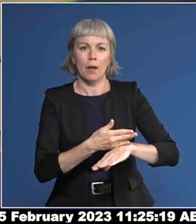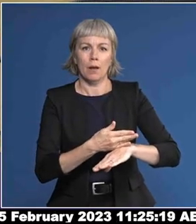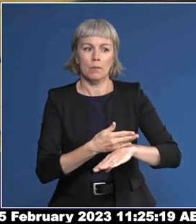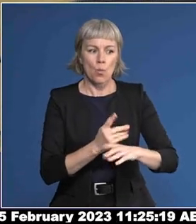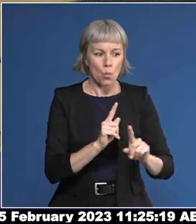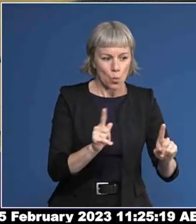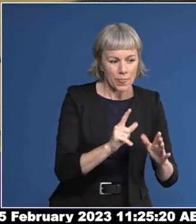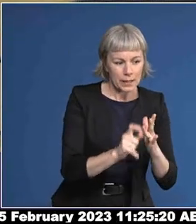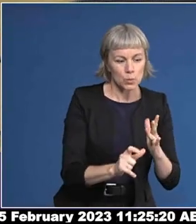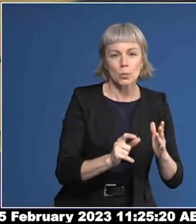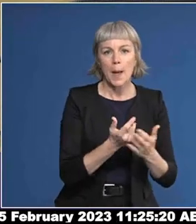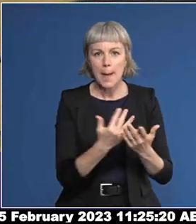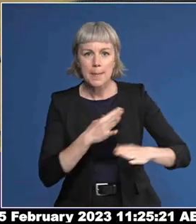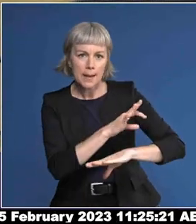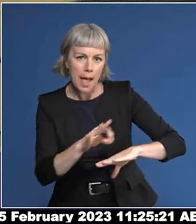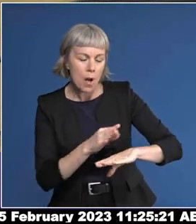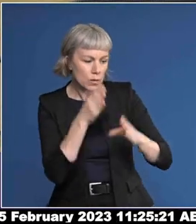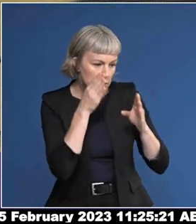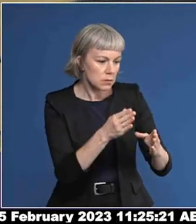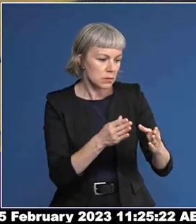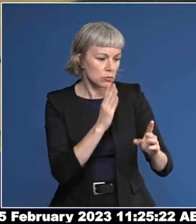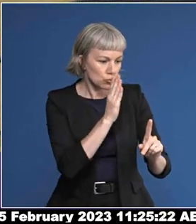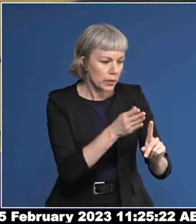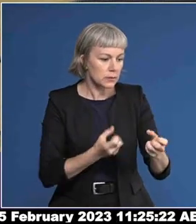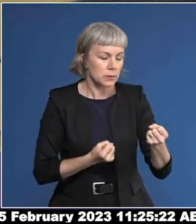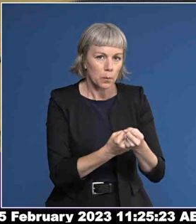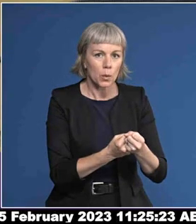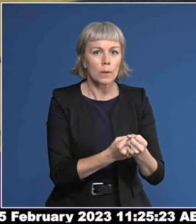Have you looked at that active support model? Anyone? MR HYLAND: Yes.